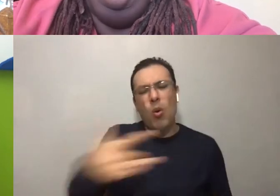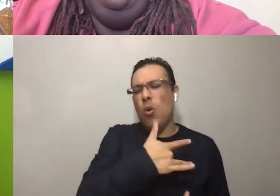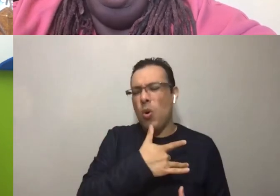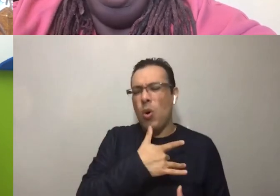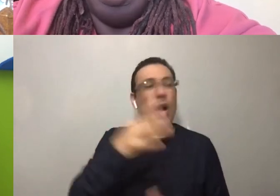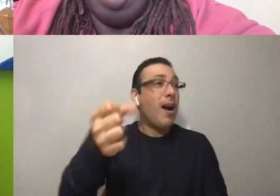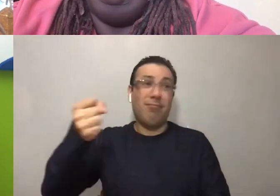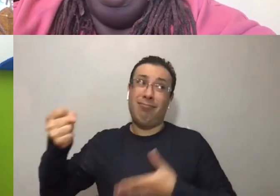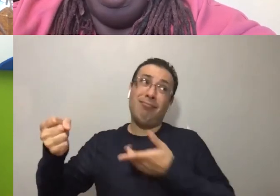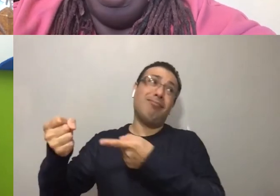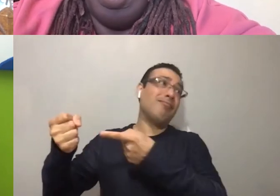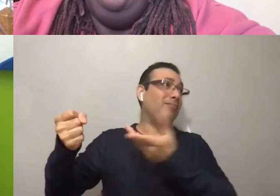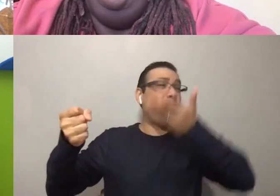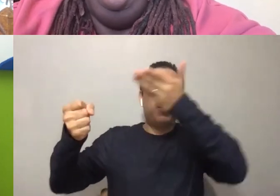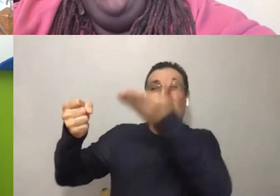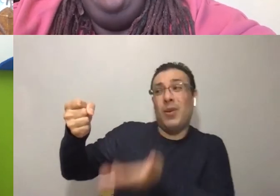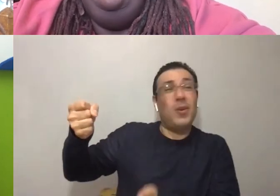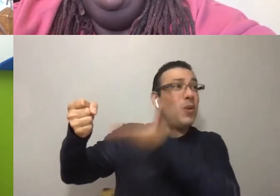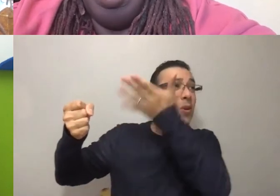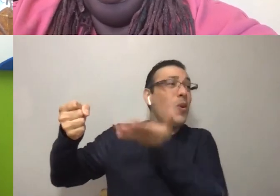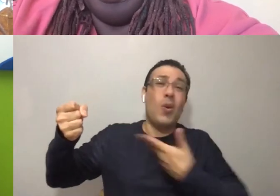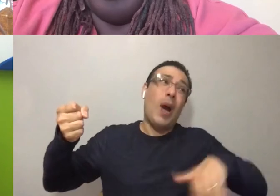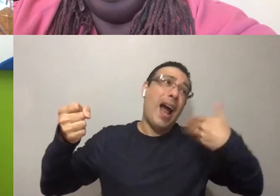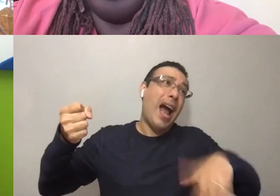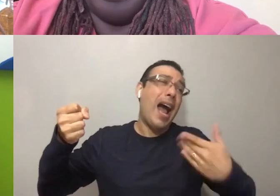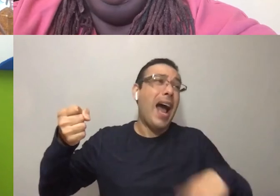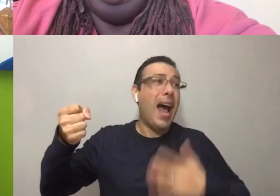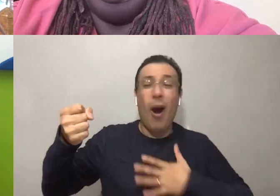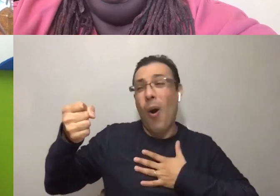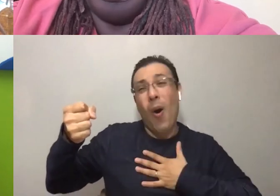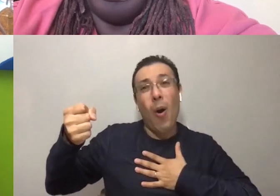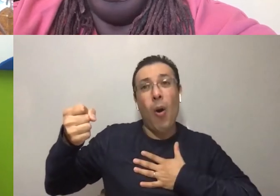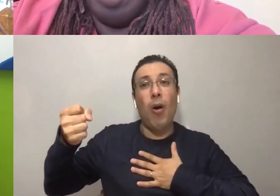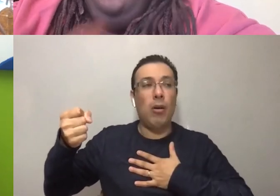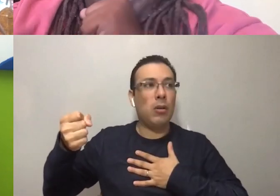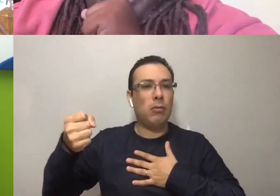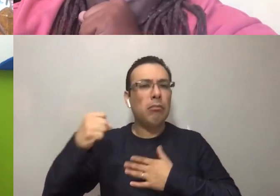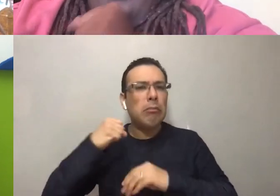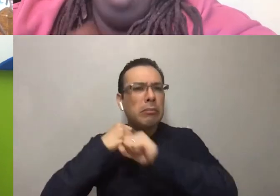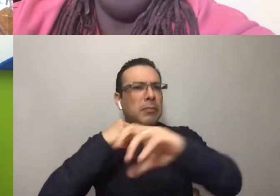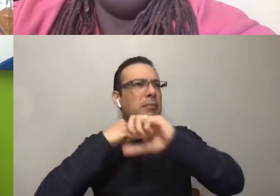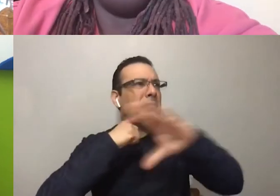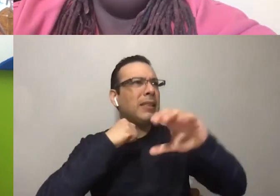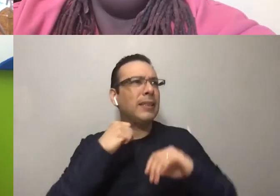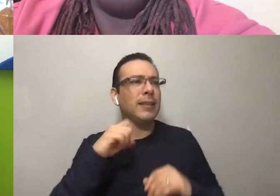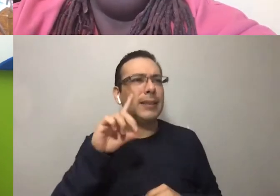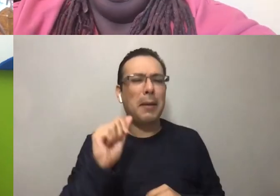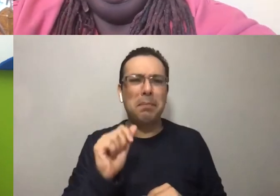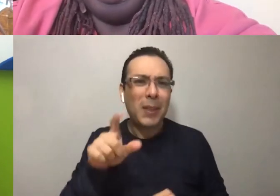making sure that you are building capacity within your organization to make things accessible to us